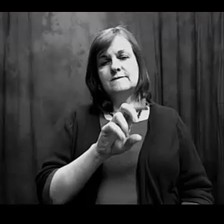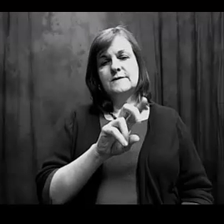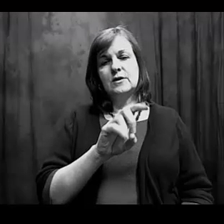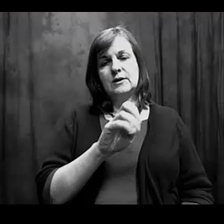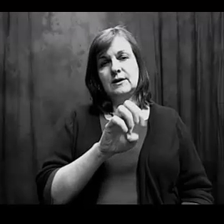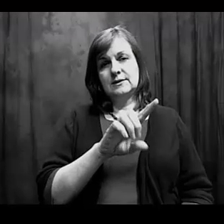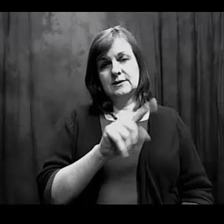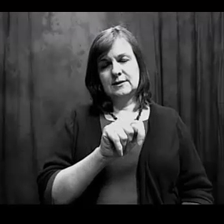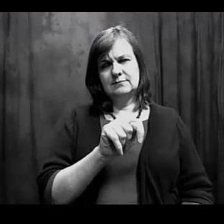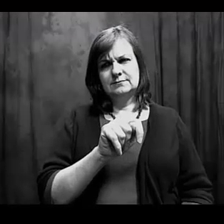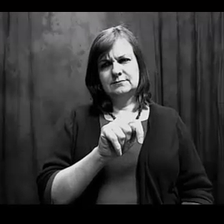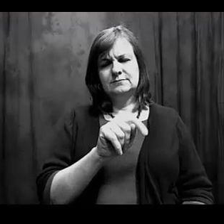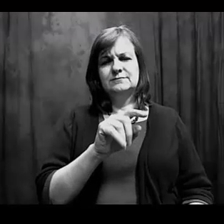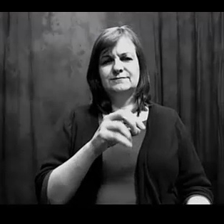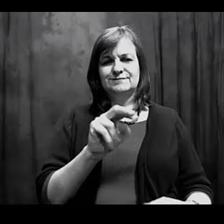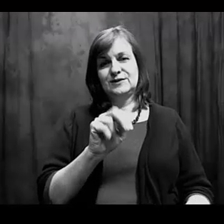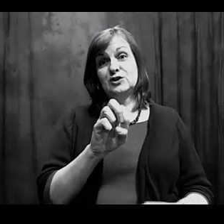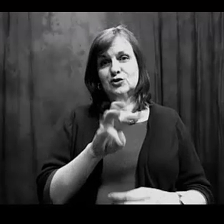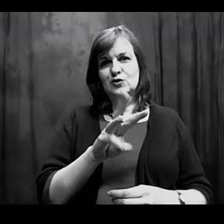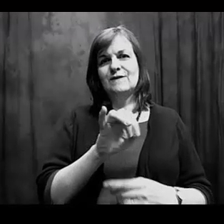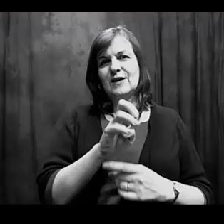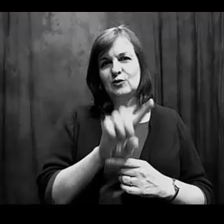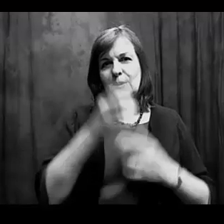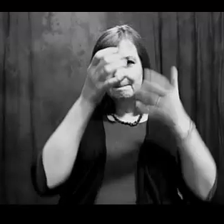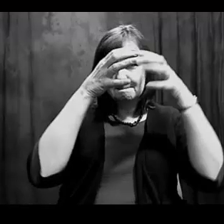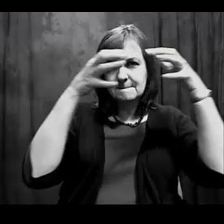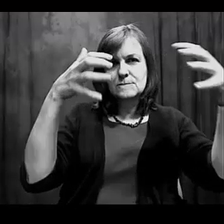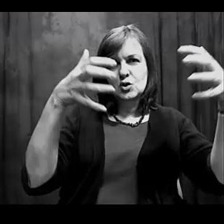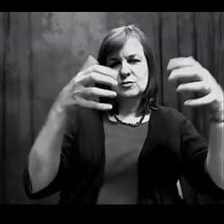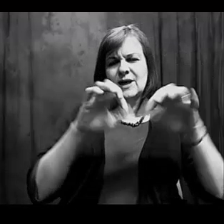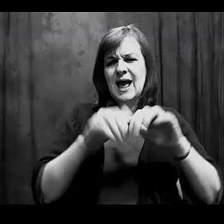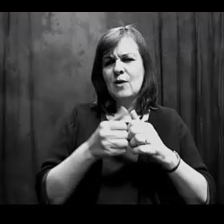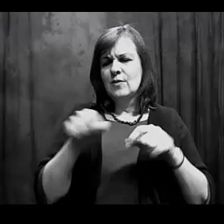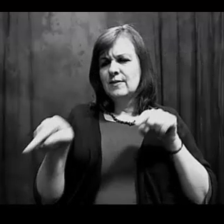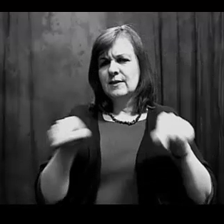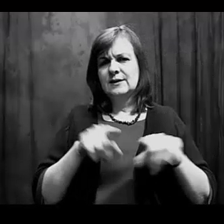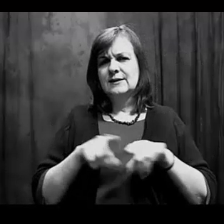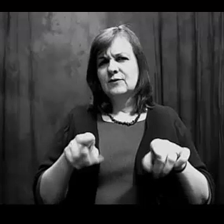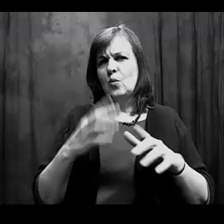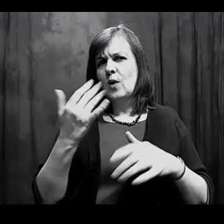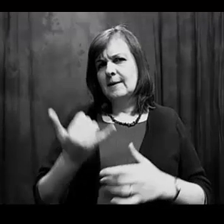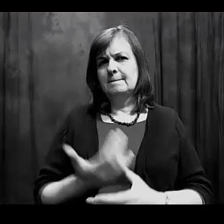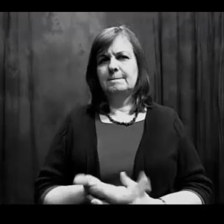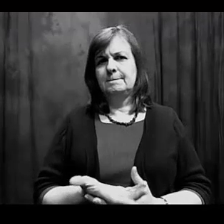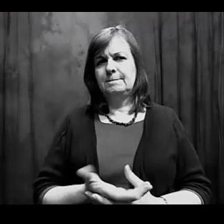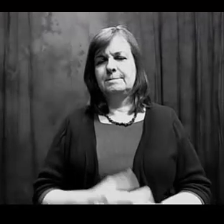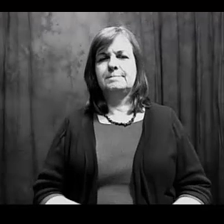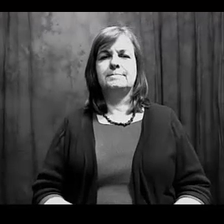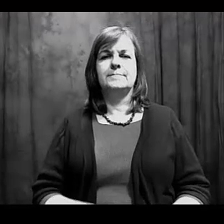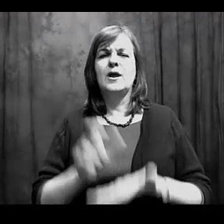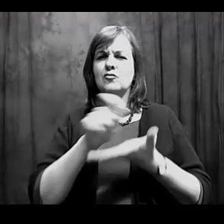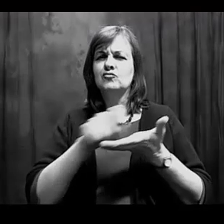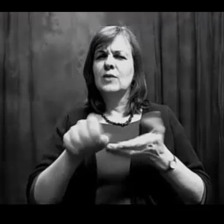and tell me what mechanism